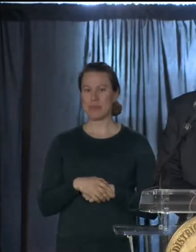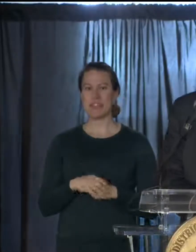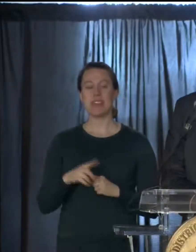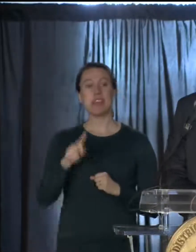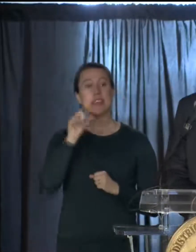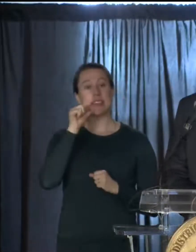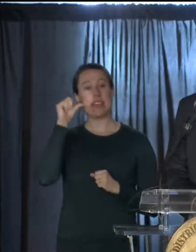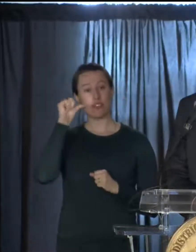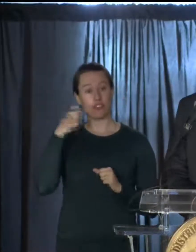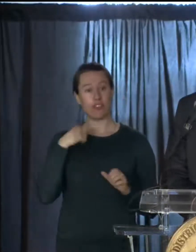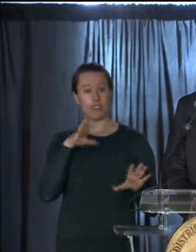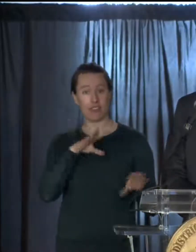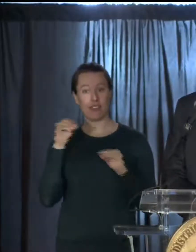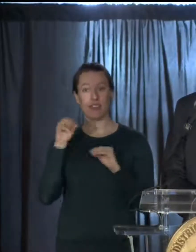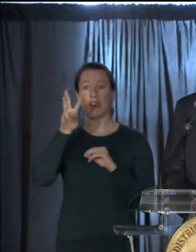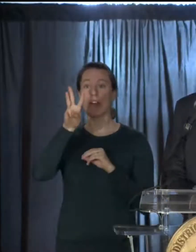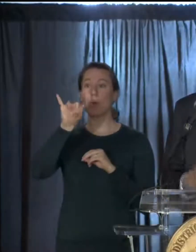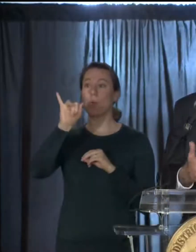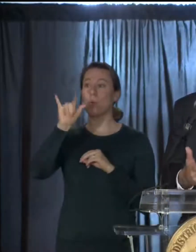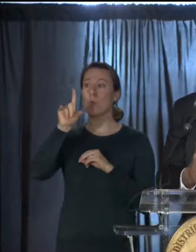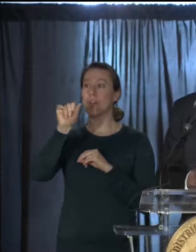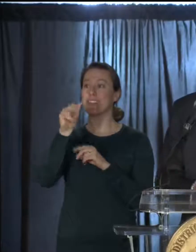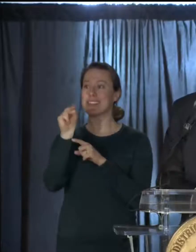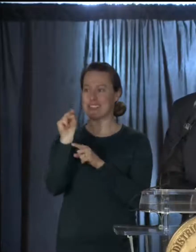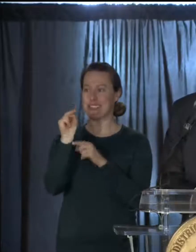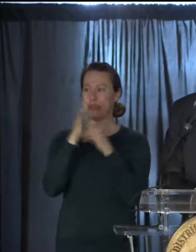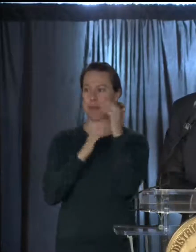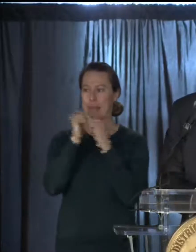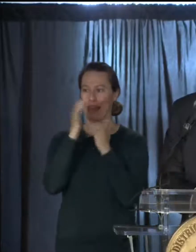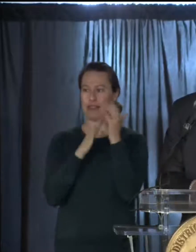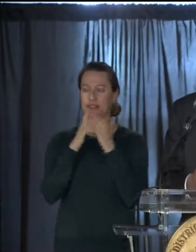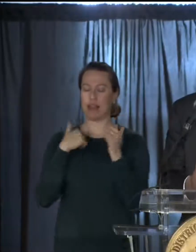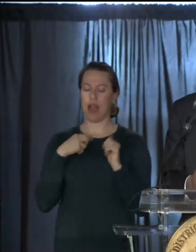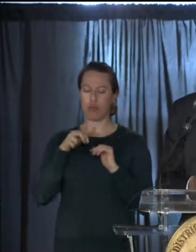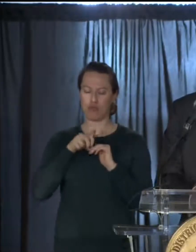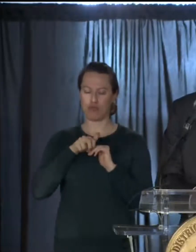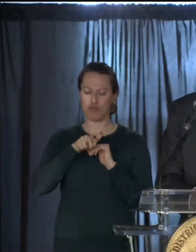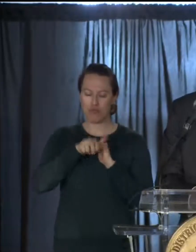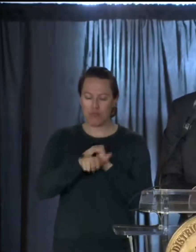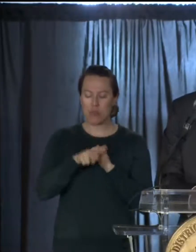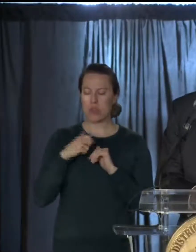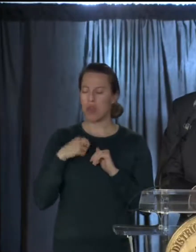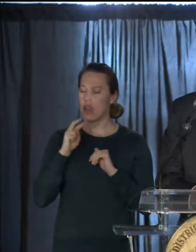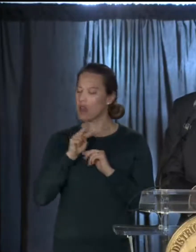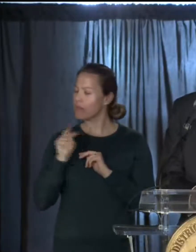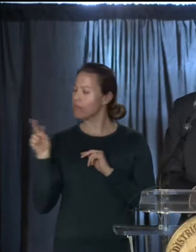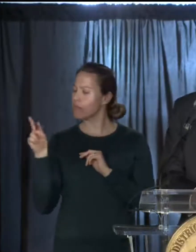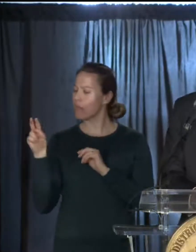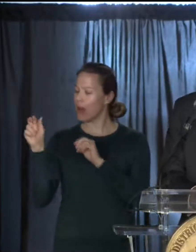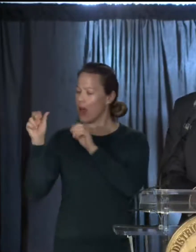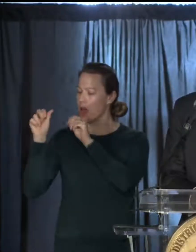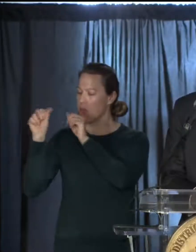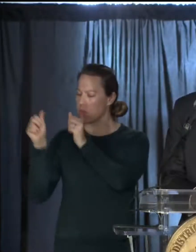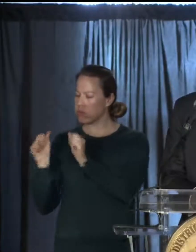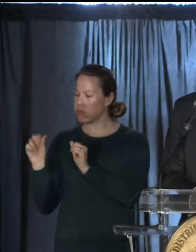WILSON BUILDING, I CAME DOWN THE STEPS AND WALKED PAST THE MEMORIAL ON THE FIRST FLOOR THAT MOST PEOPLE DON'T REALLY SEE OR